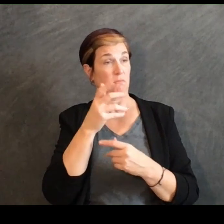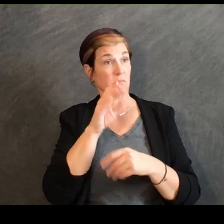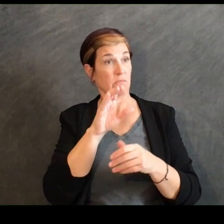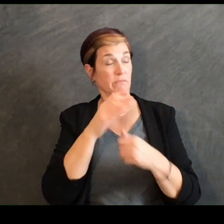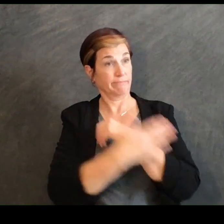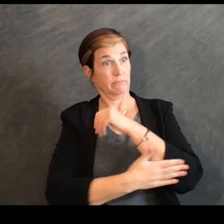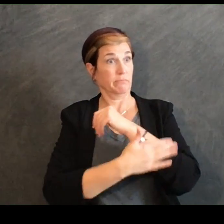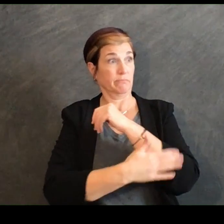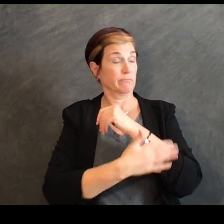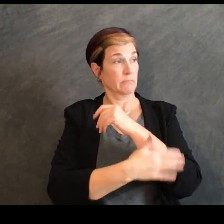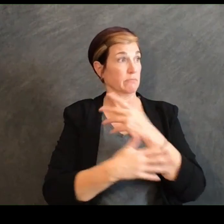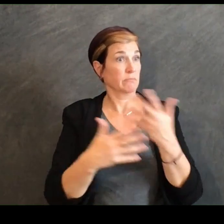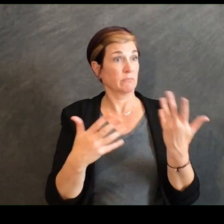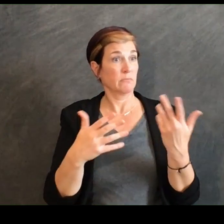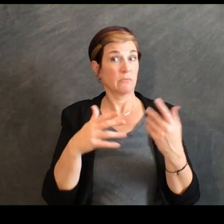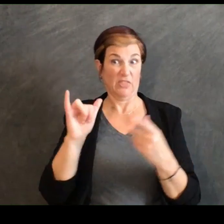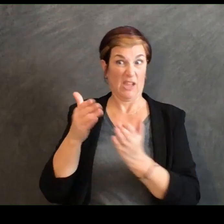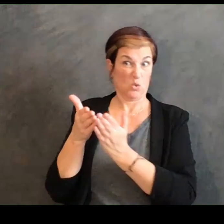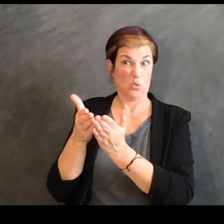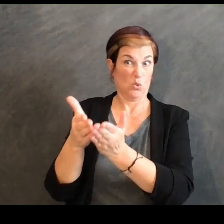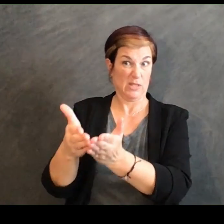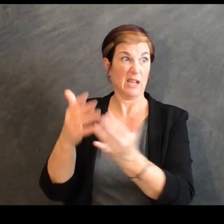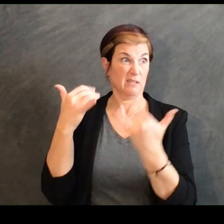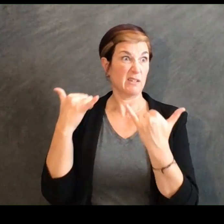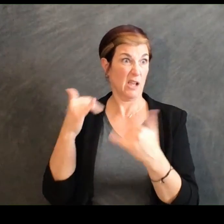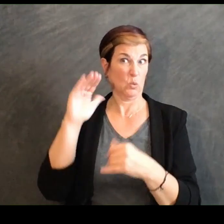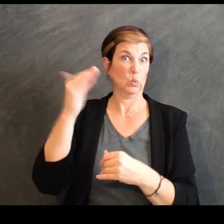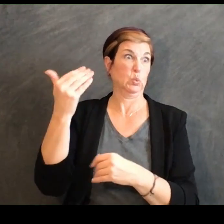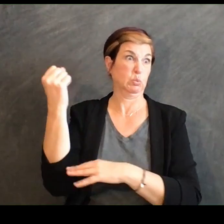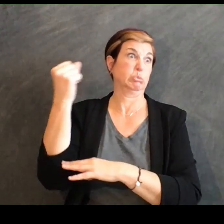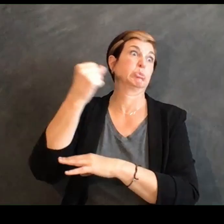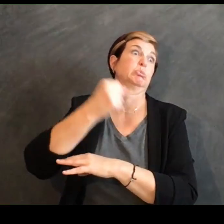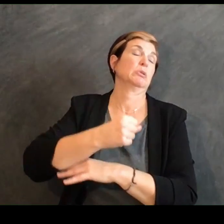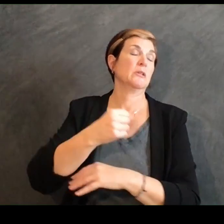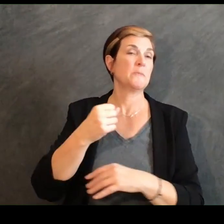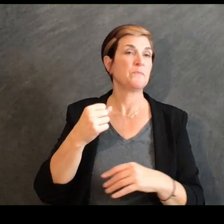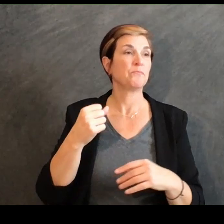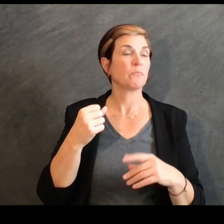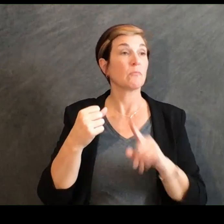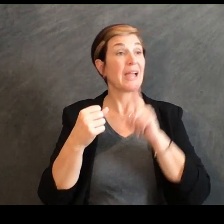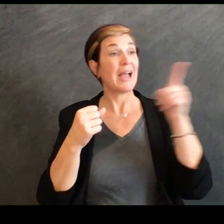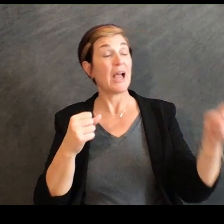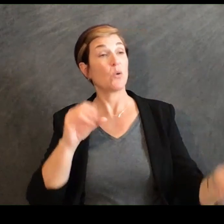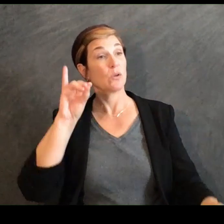very hard we had a tremendous success out in Oakland where we moved at vice